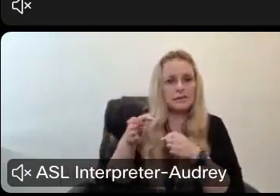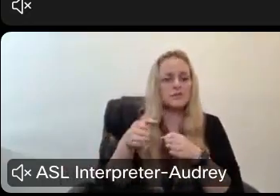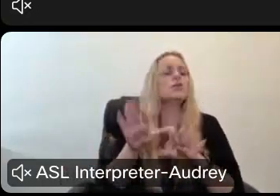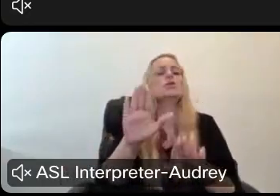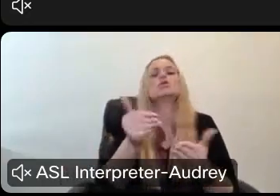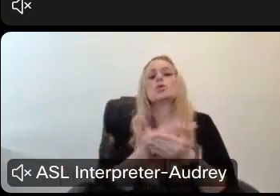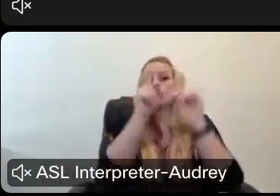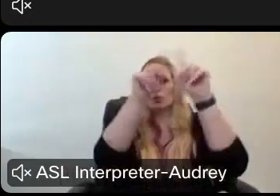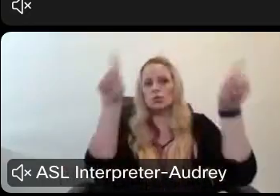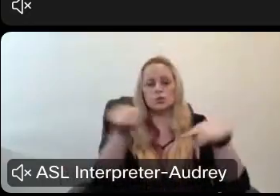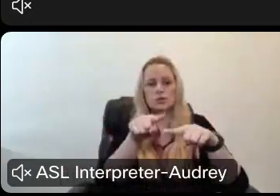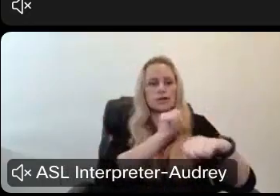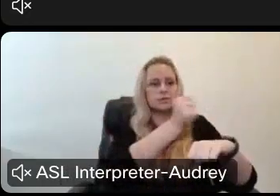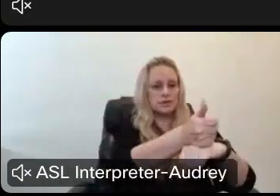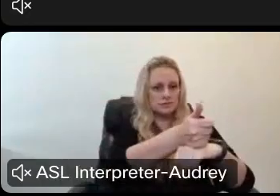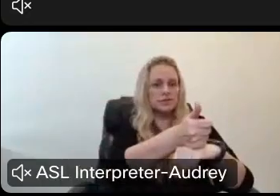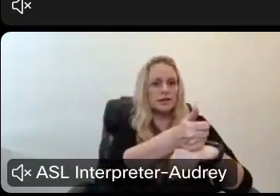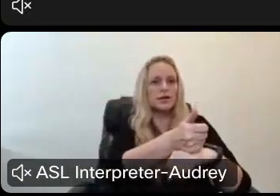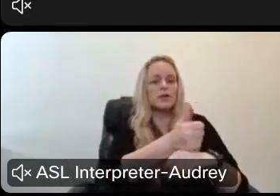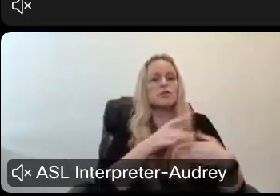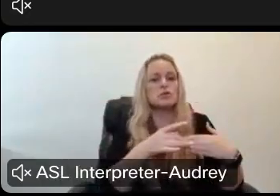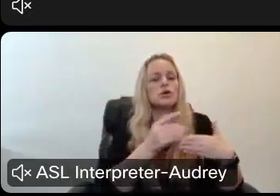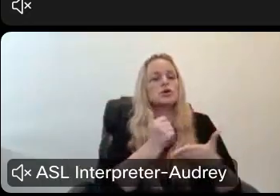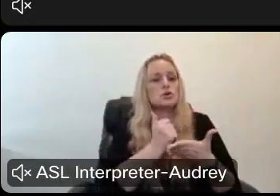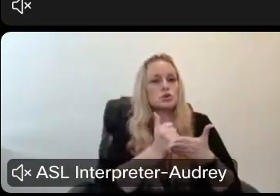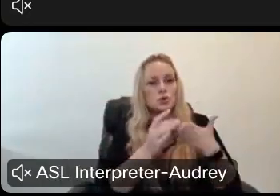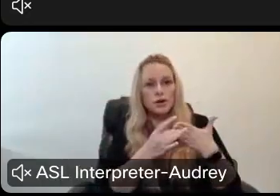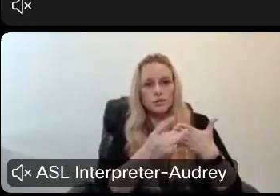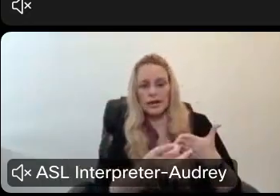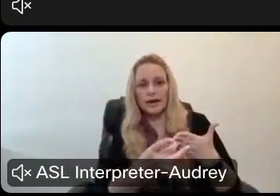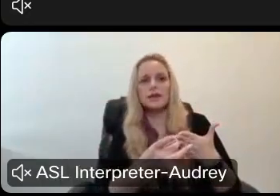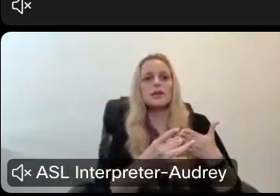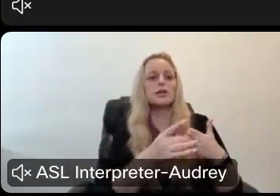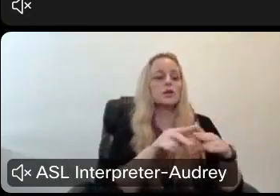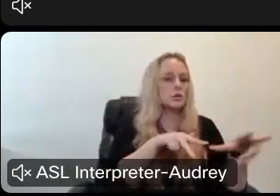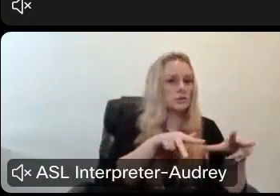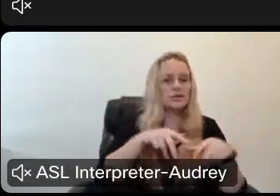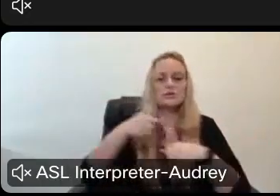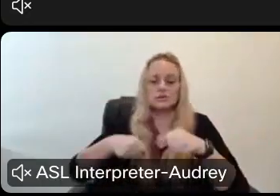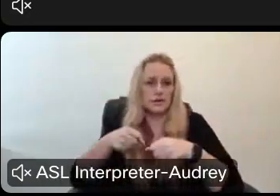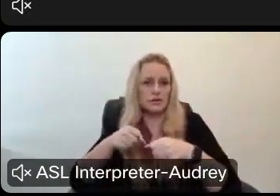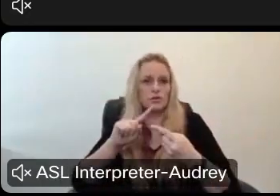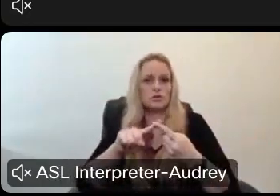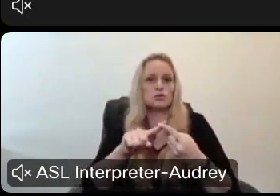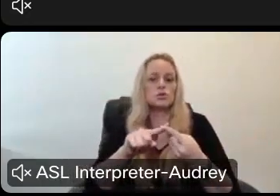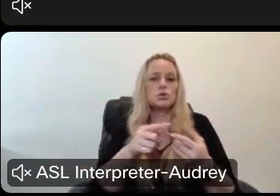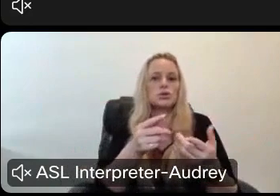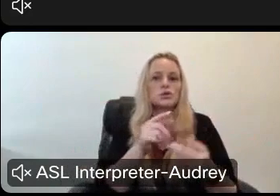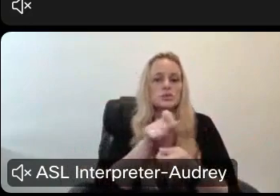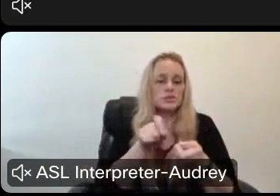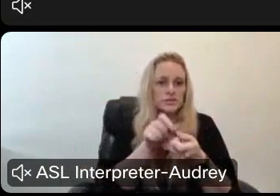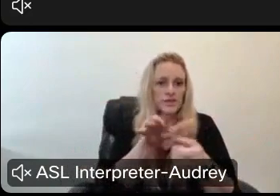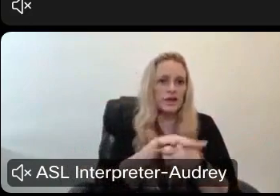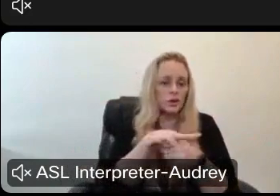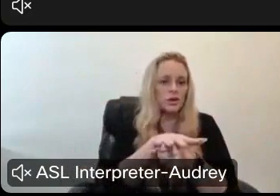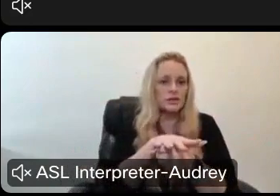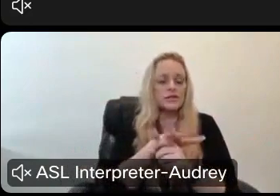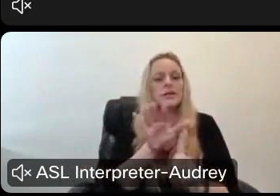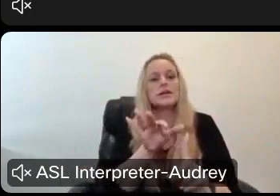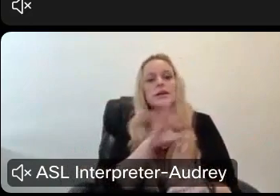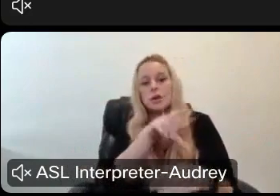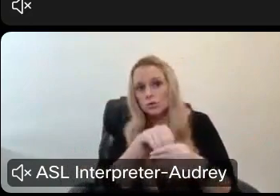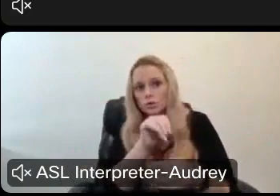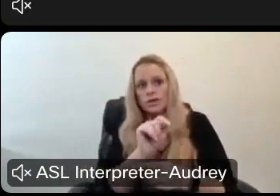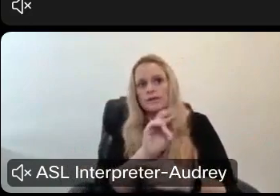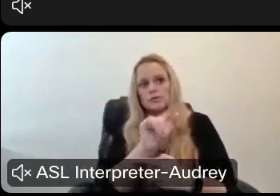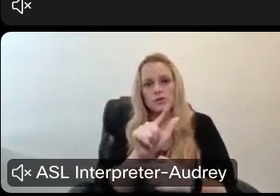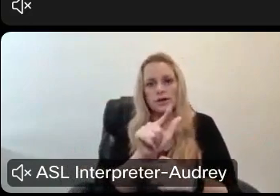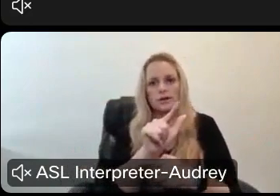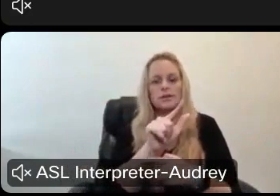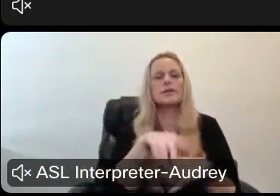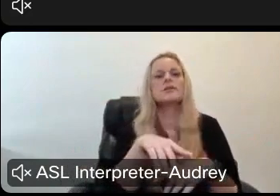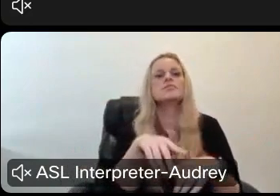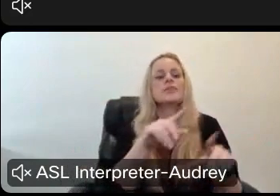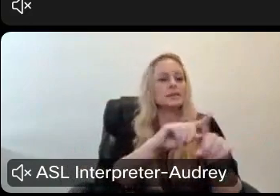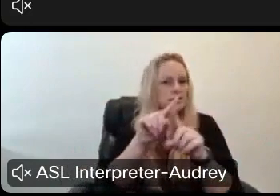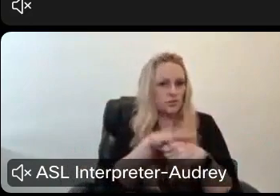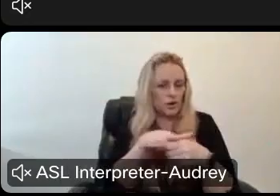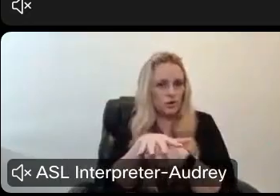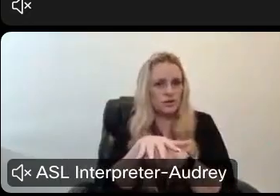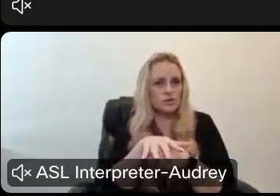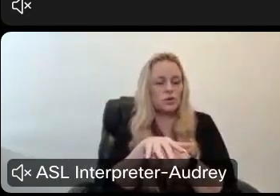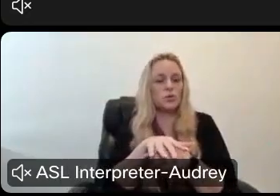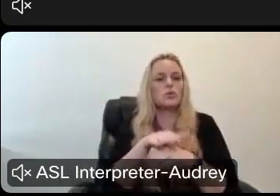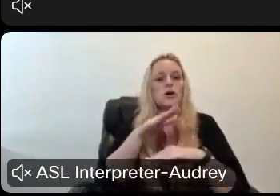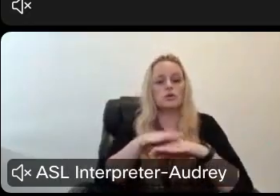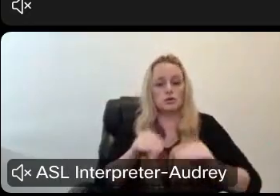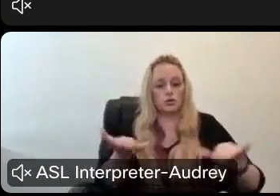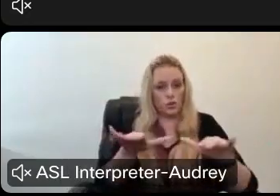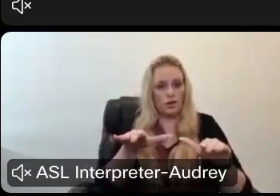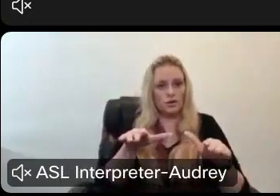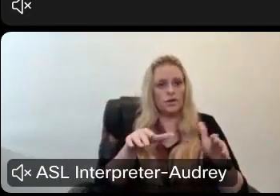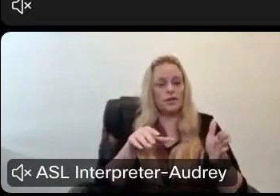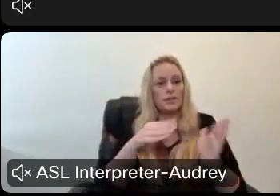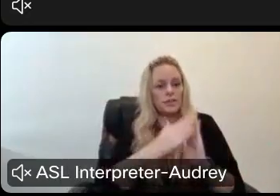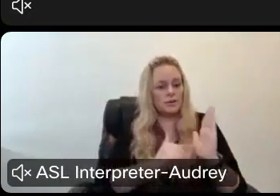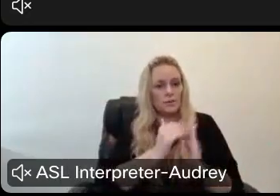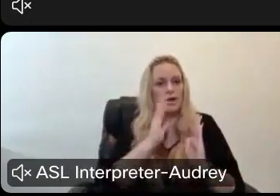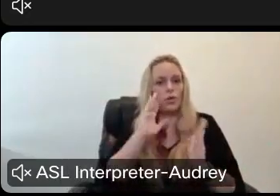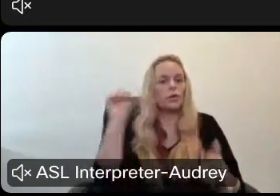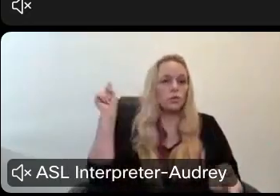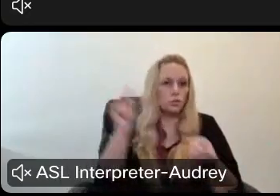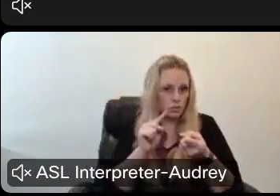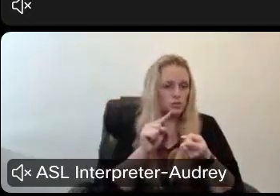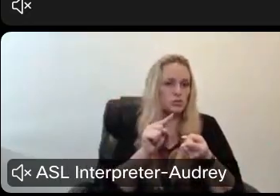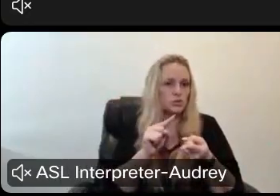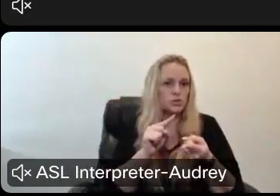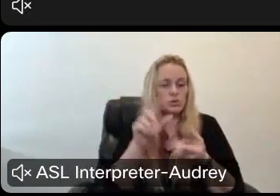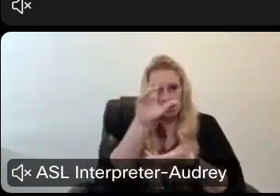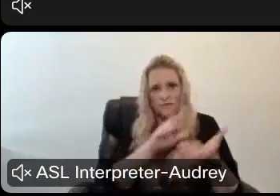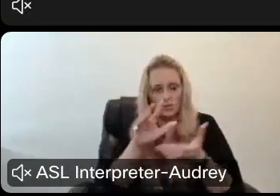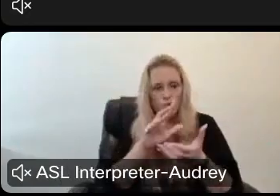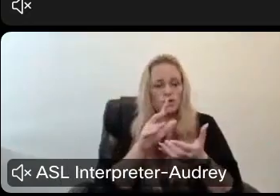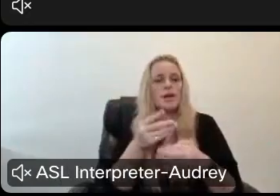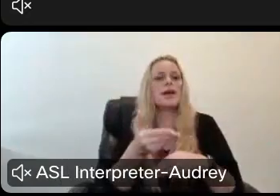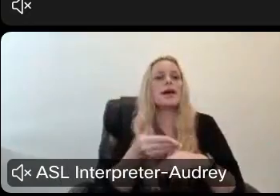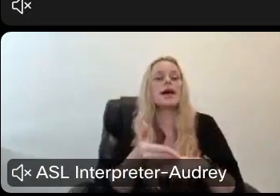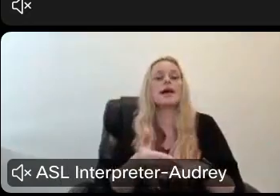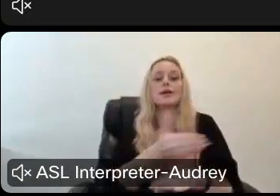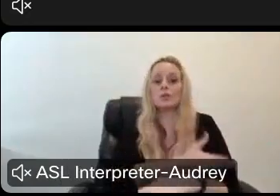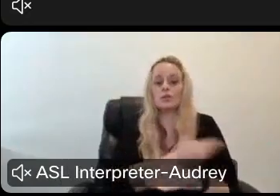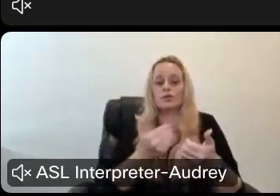It's being installed to guide pedestrians and cyclists to key destinations such as the Jones Falls trail and the Harvard and other surrounding areas. The pavement markings and signage improvements, it shall reduce any confusion and improve separation between pedestrians and bike paths.